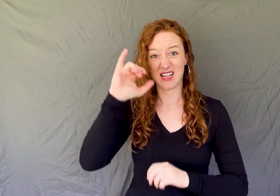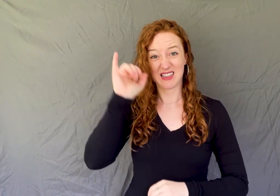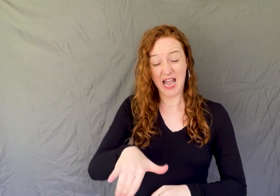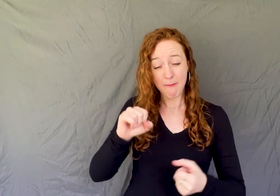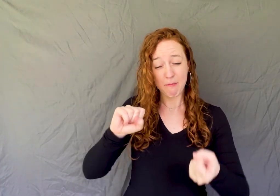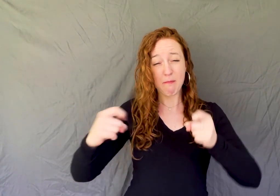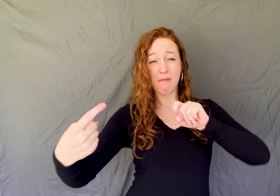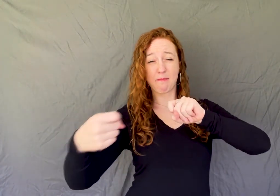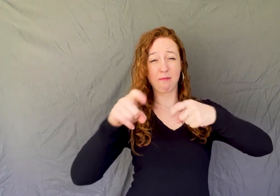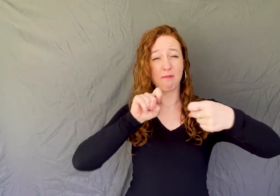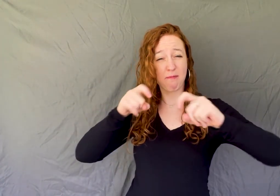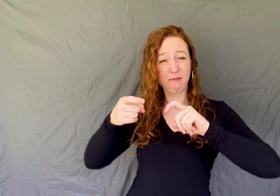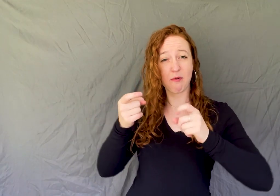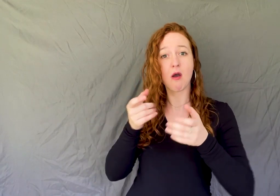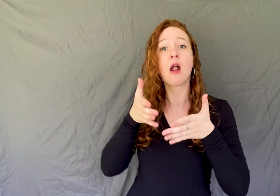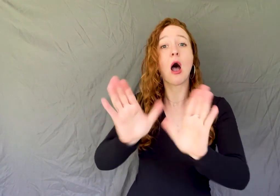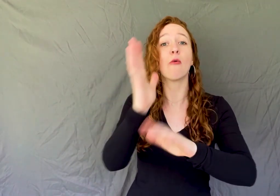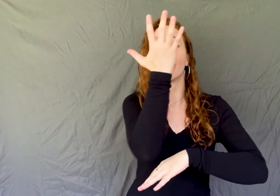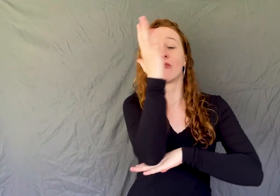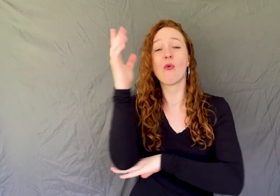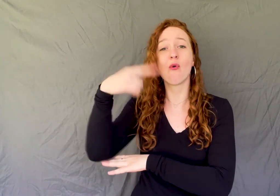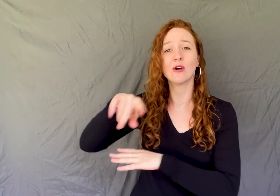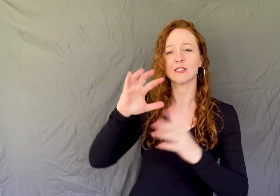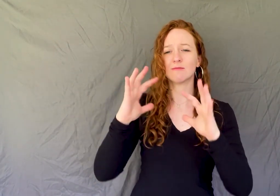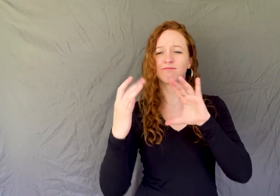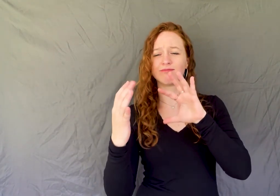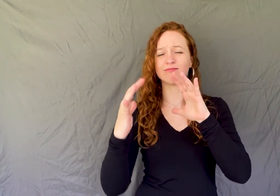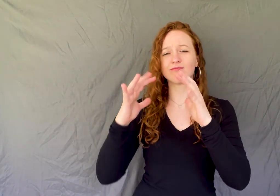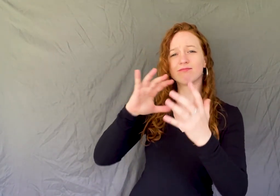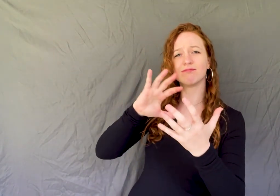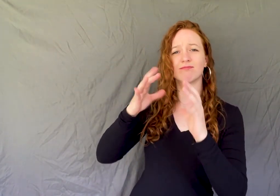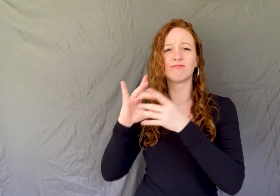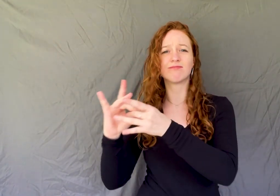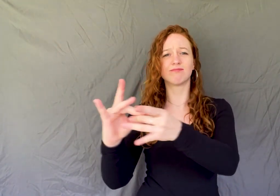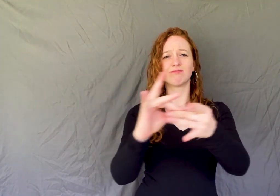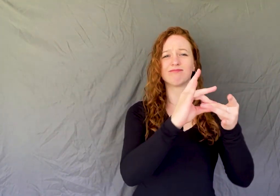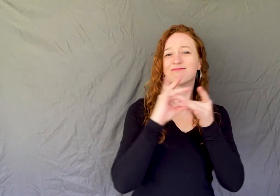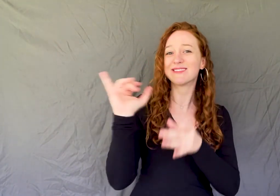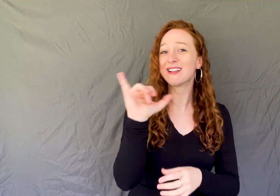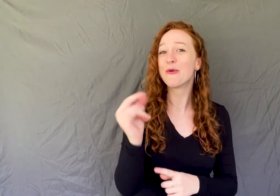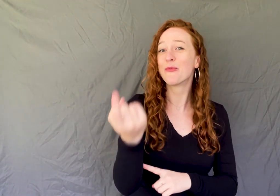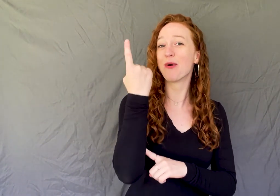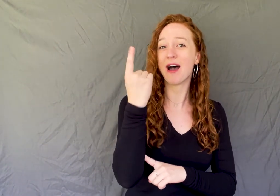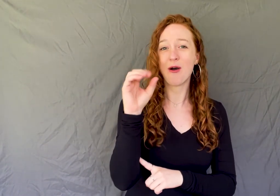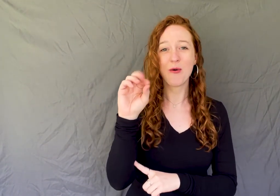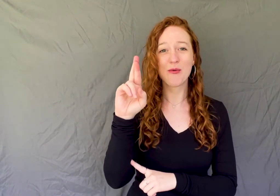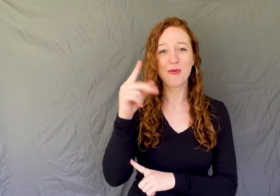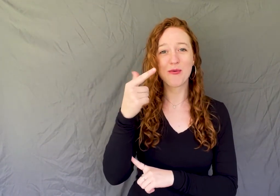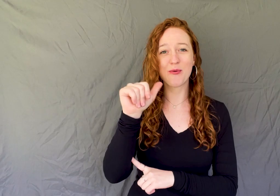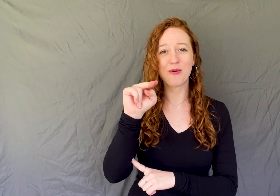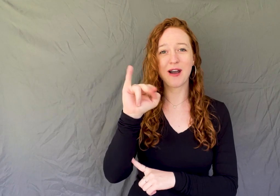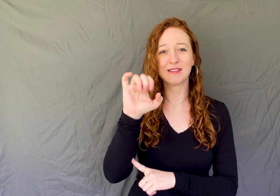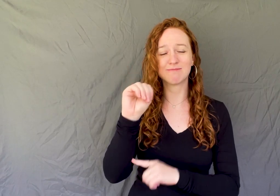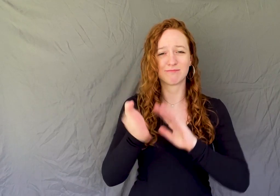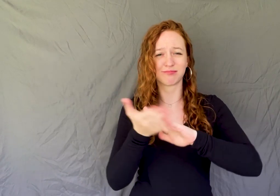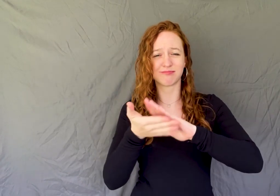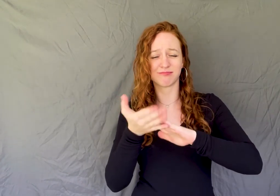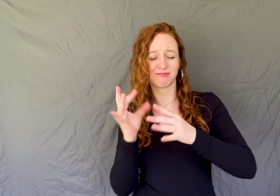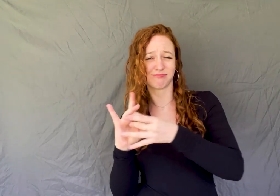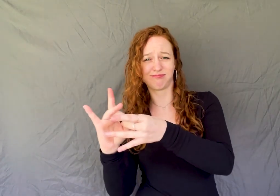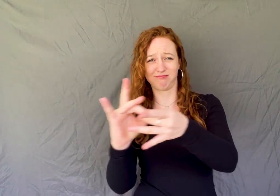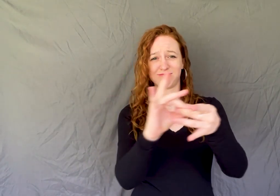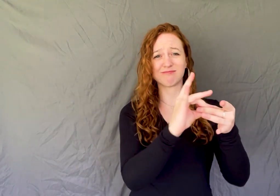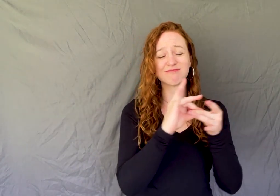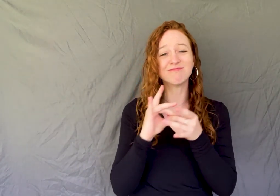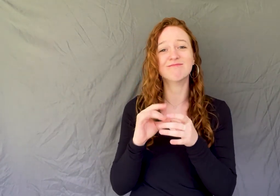and allow the forest to behave like a single organism.